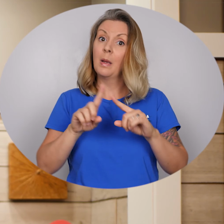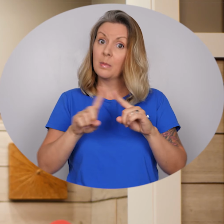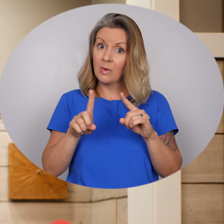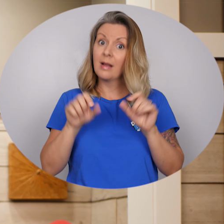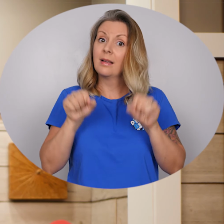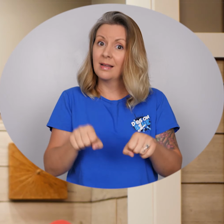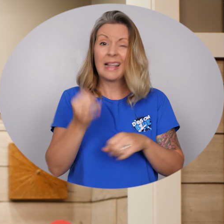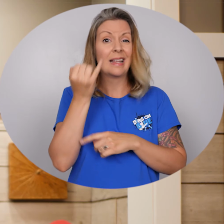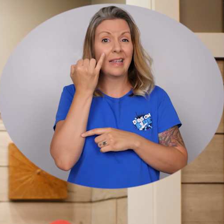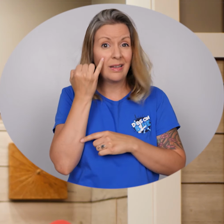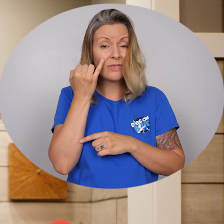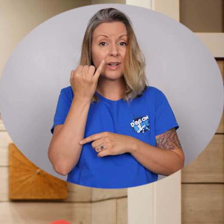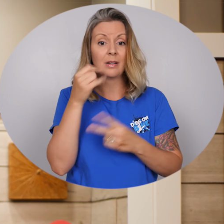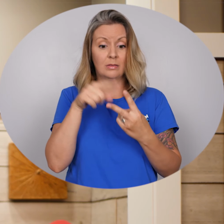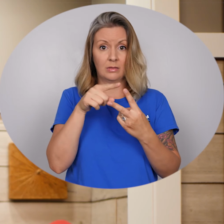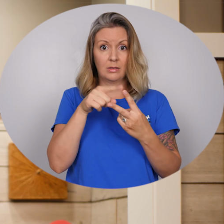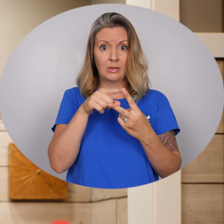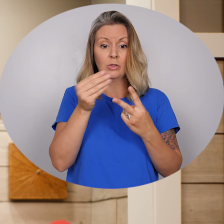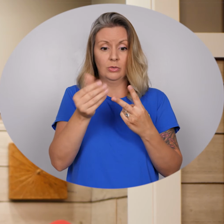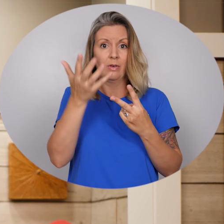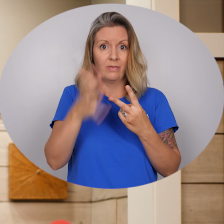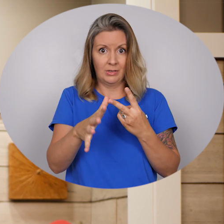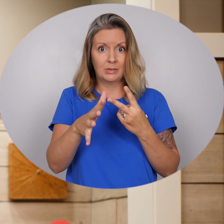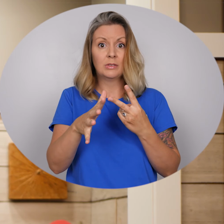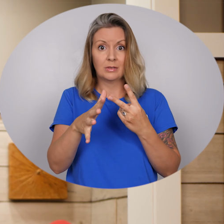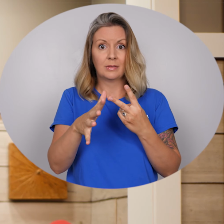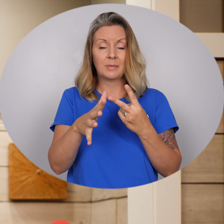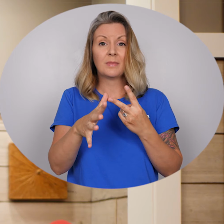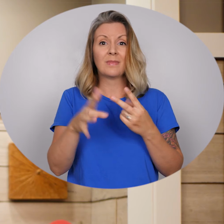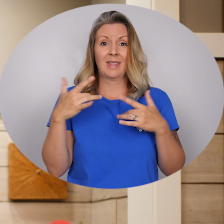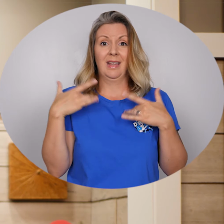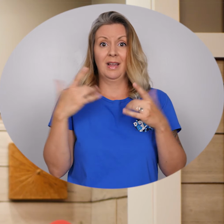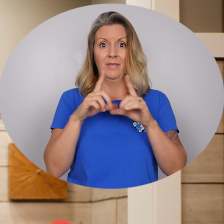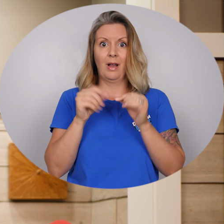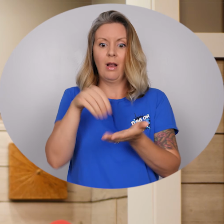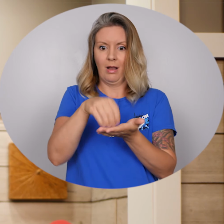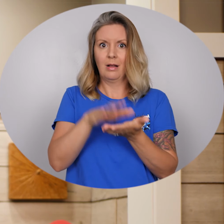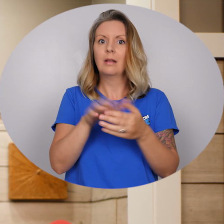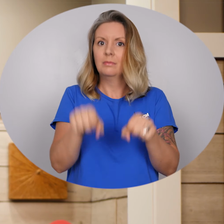the resolution of an epidemic, but you could play one after you finish the first epidemic,